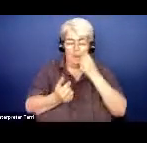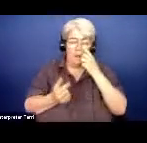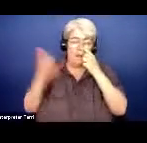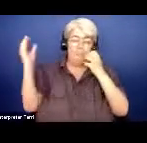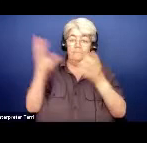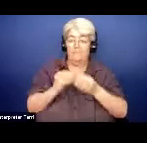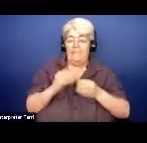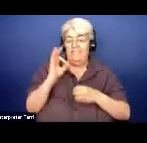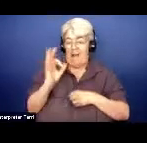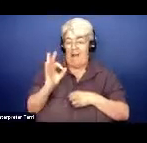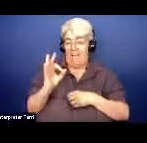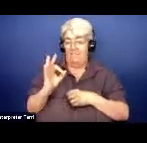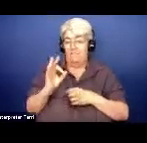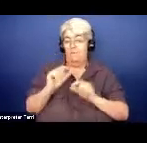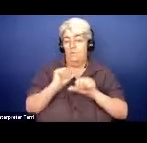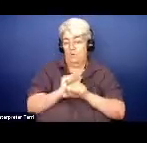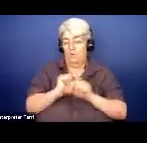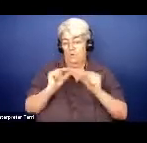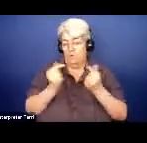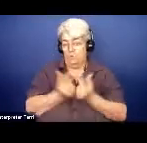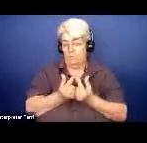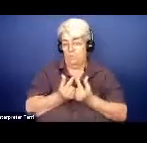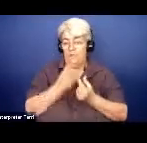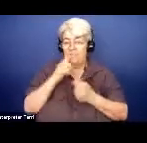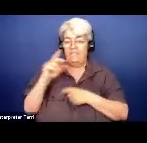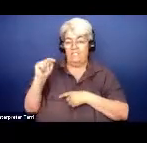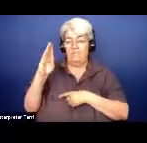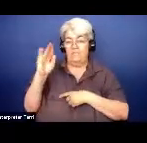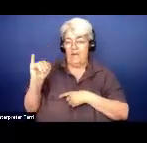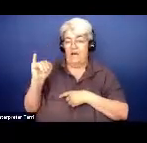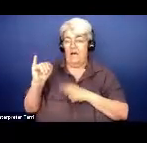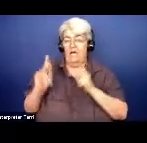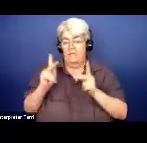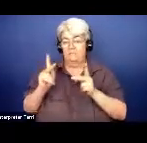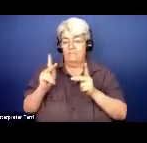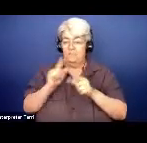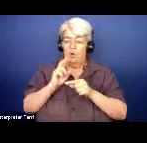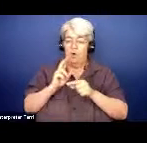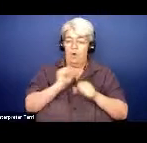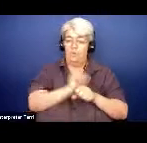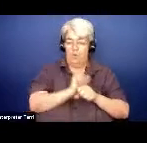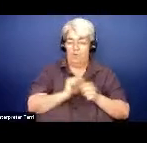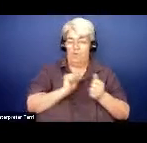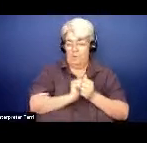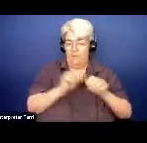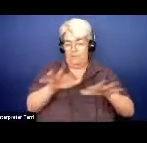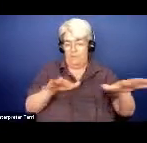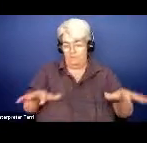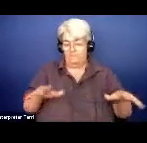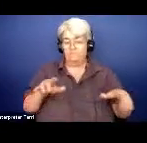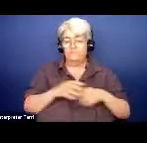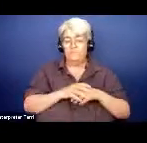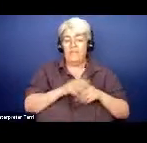work groups that the TBI grantees are operating in in addition to doing and creating and strengthening